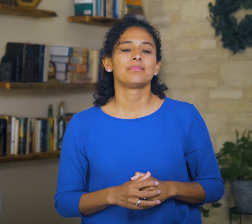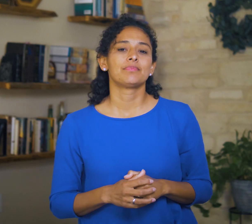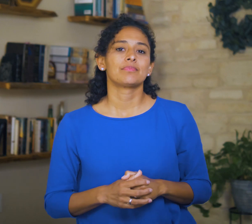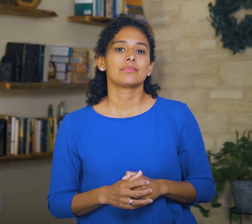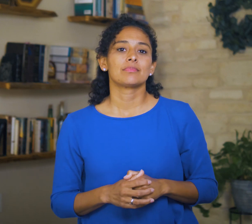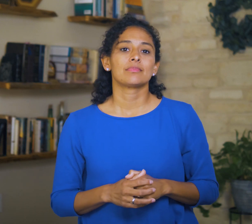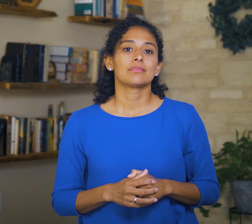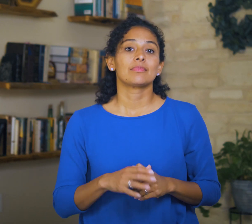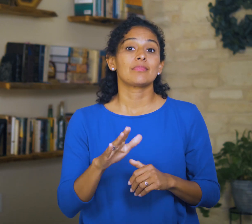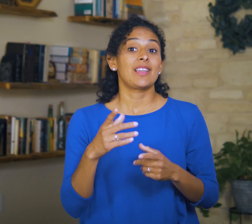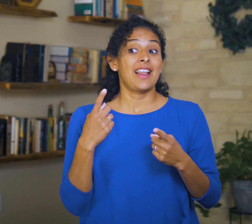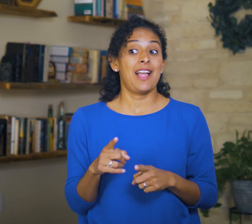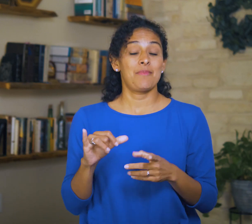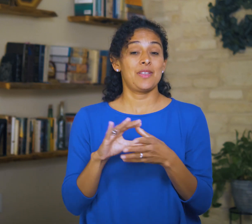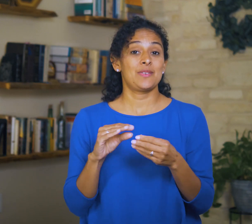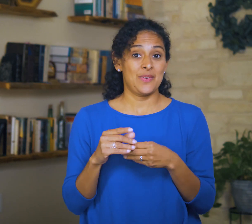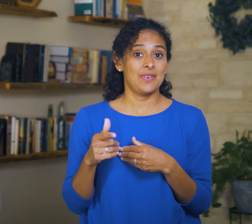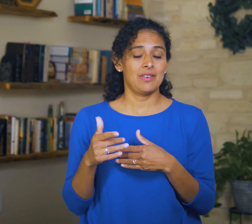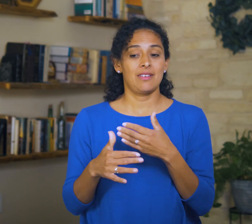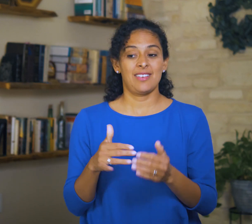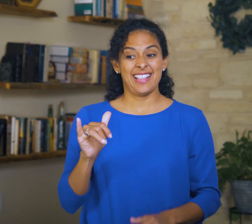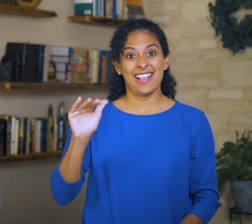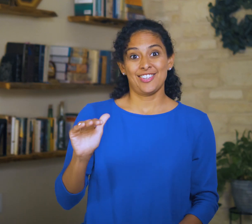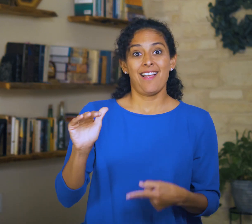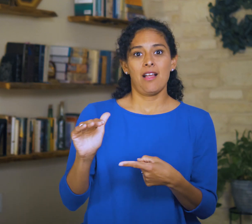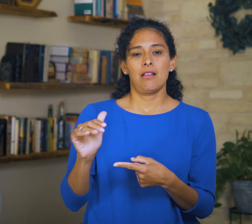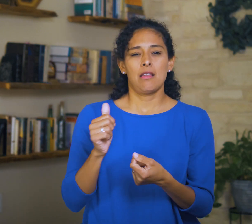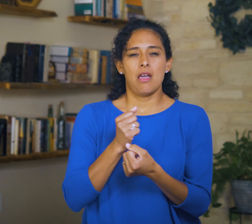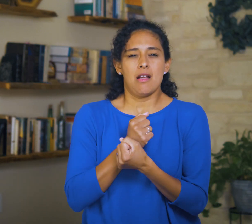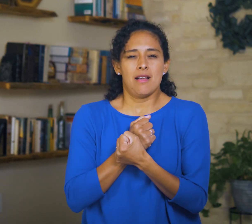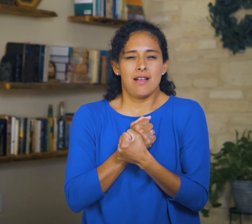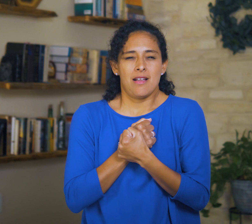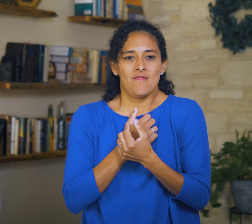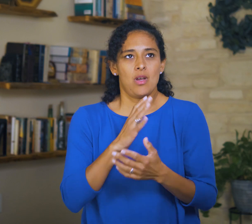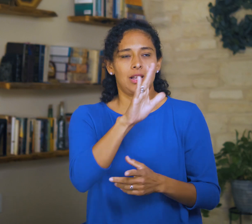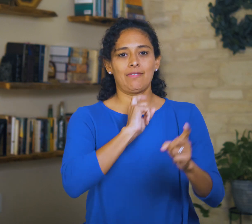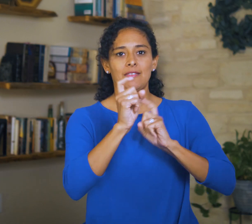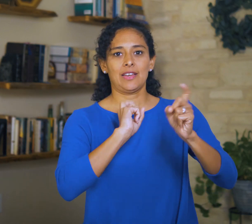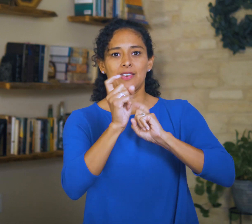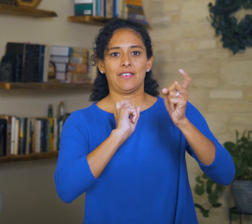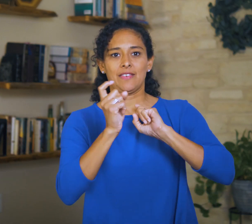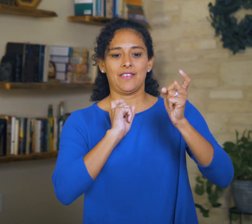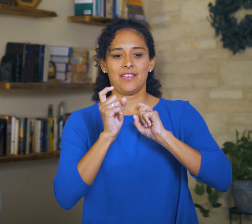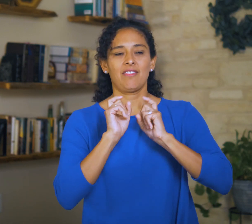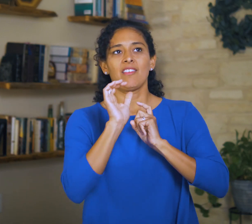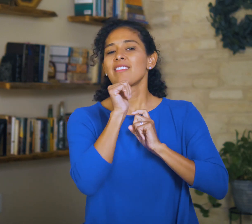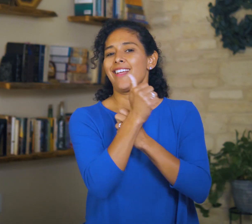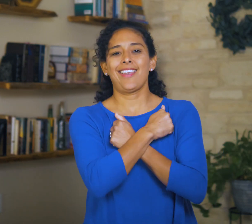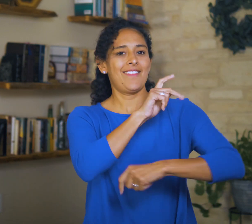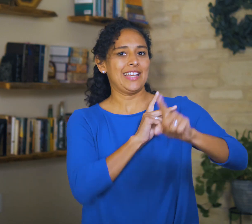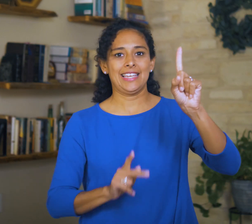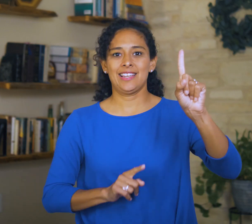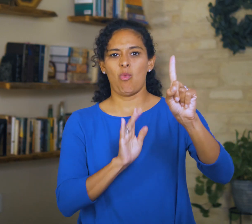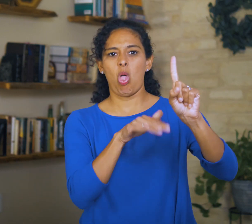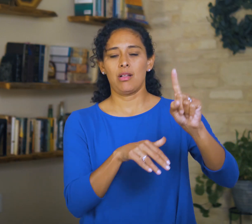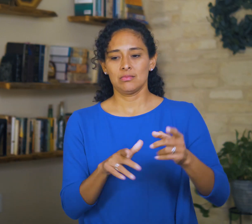Eventually she loves the King’s gifts more than the King Himself.